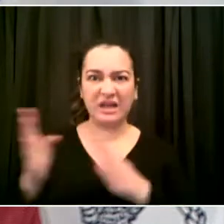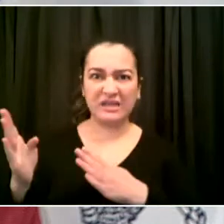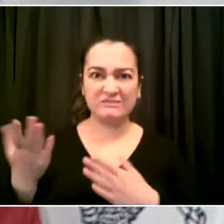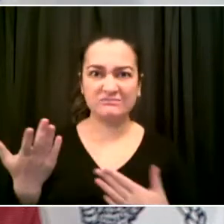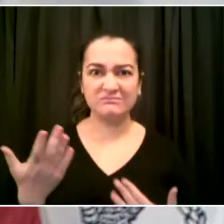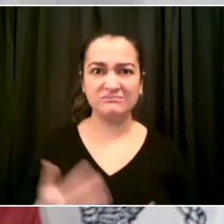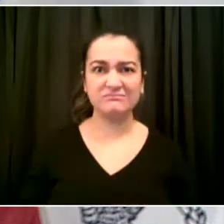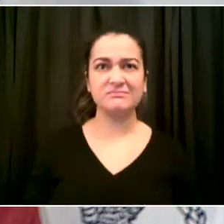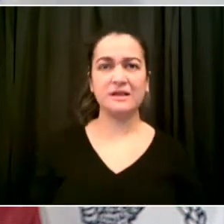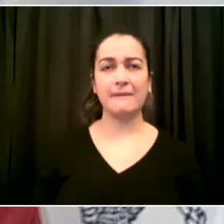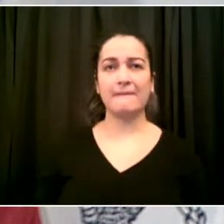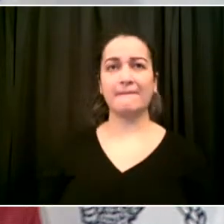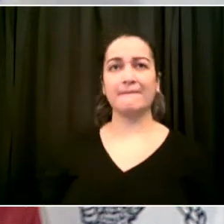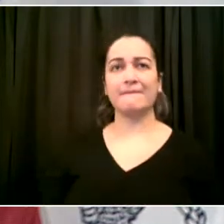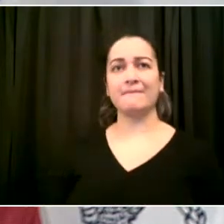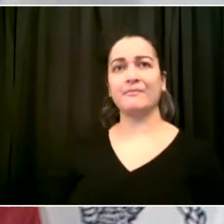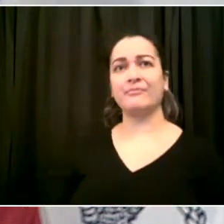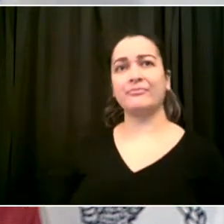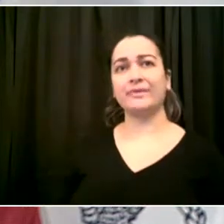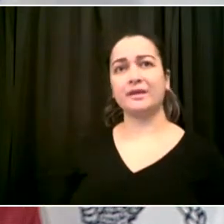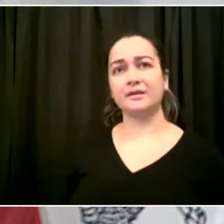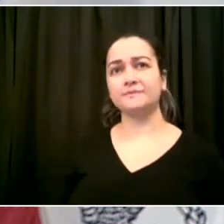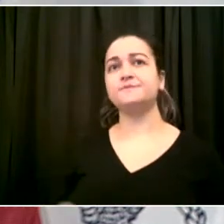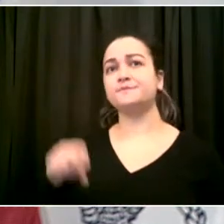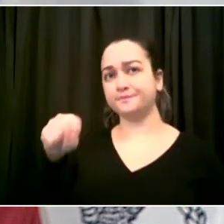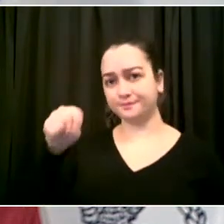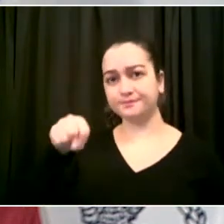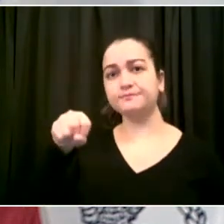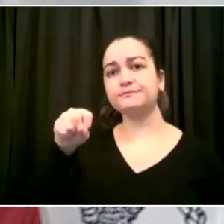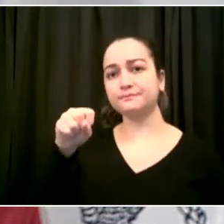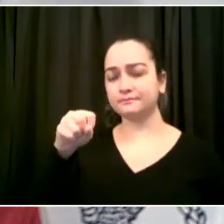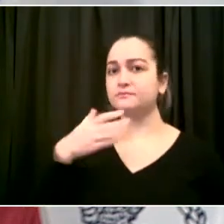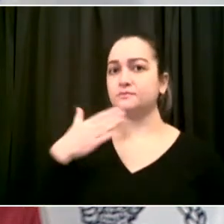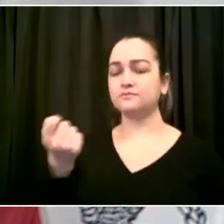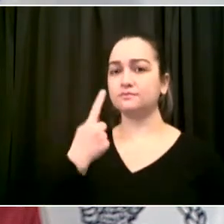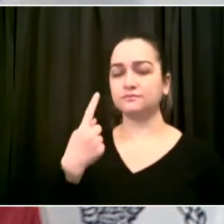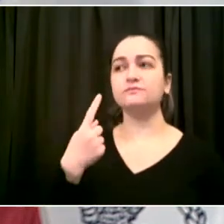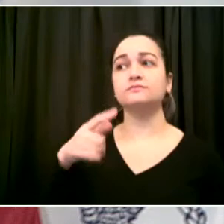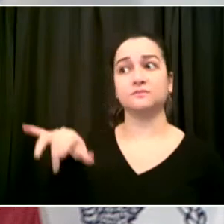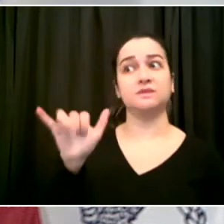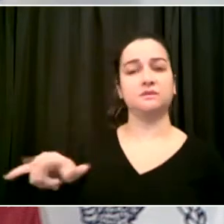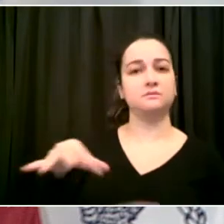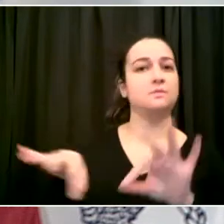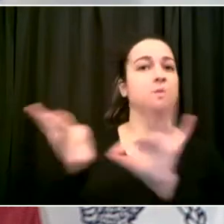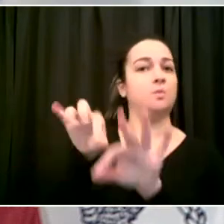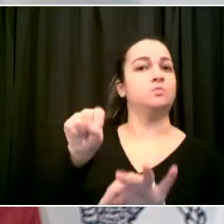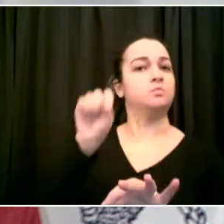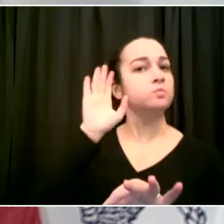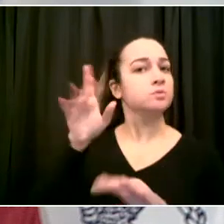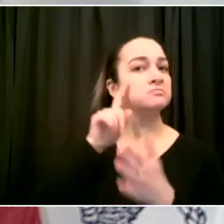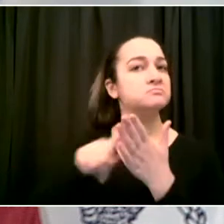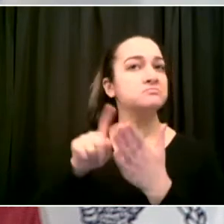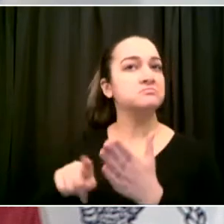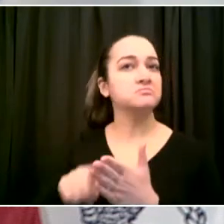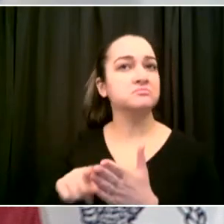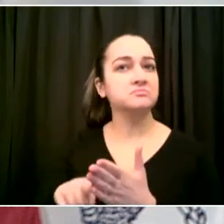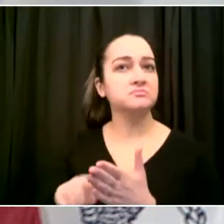THE ANSWER IS CERTAINLY YES I WILL TURN TO THE CHANCELLOR WHERE